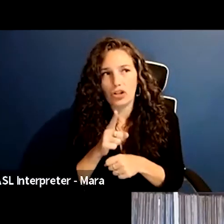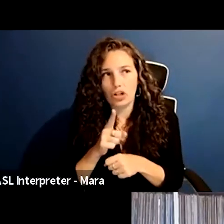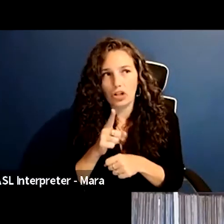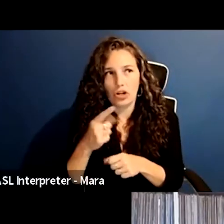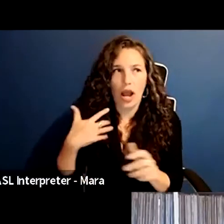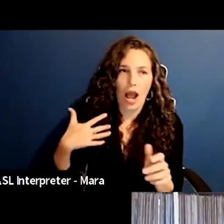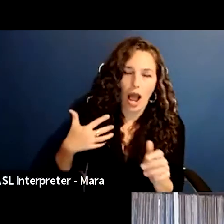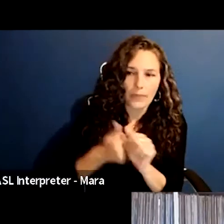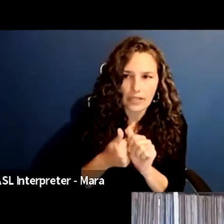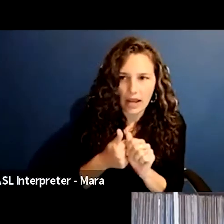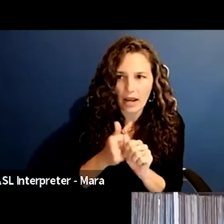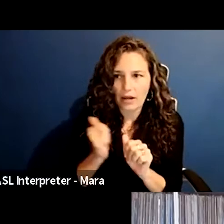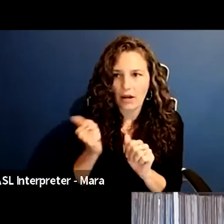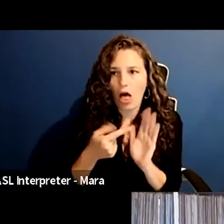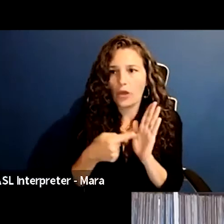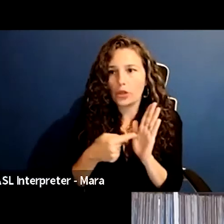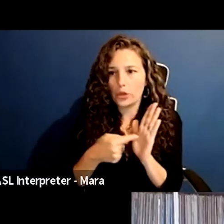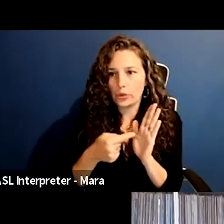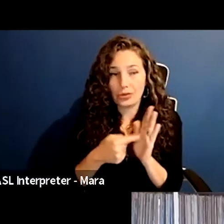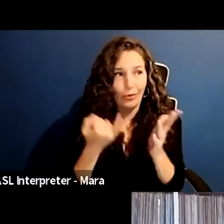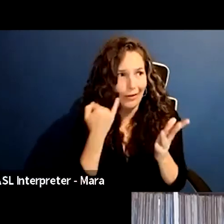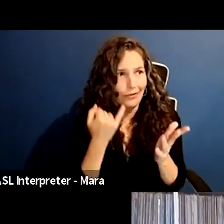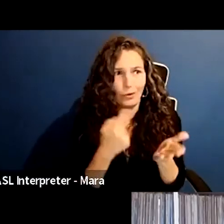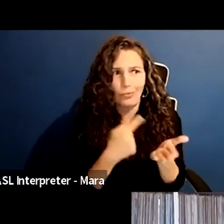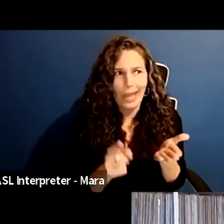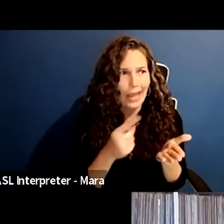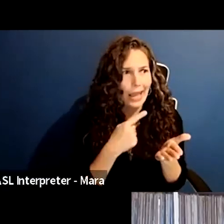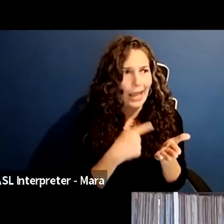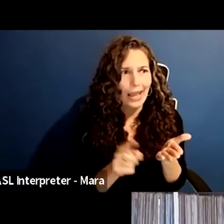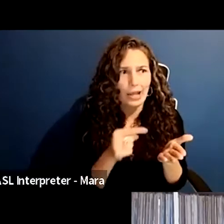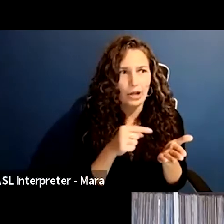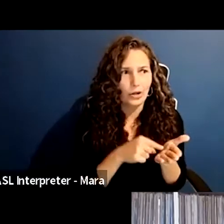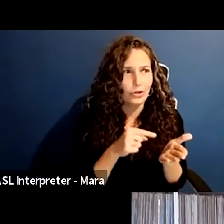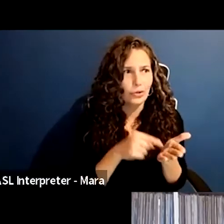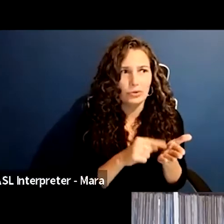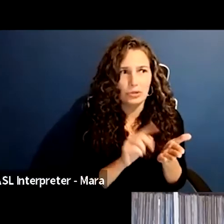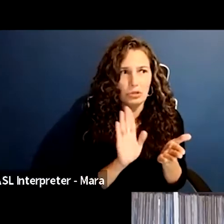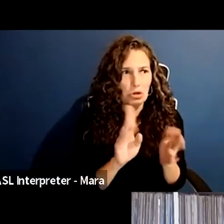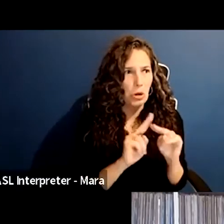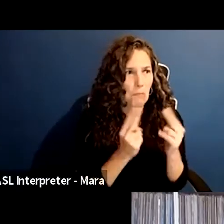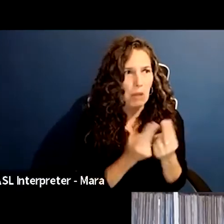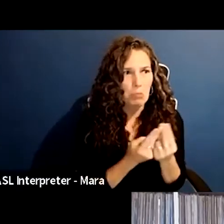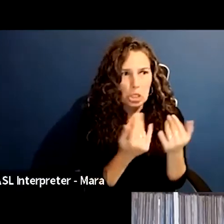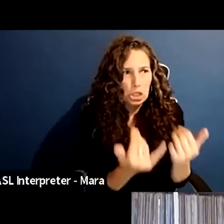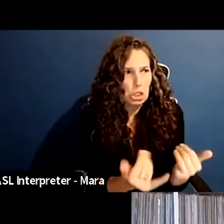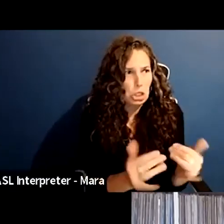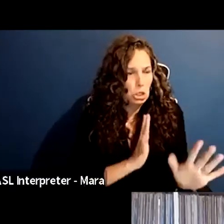And if you are a dues-paying member and your dues are current, then you go to the program,